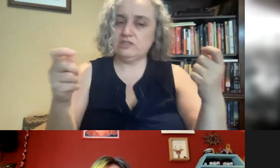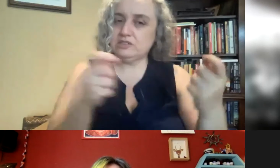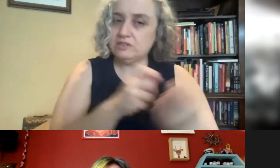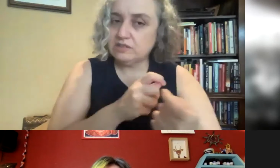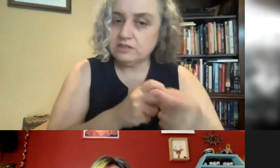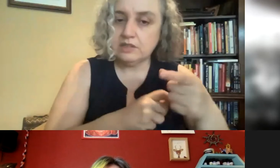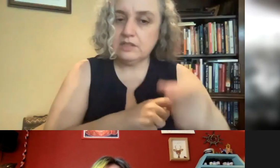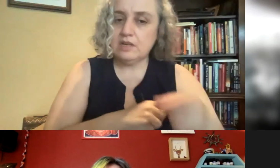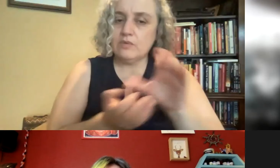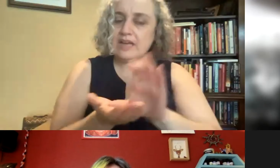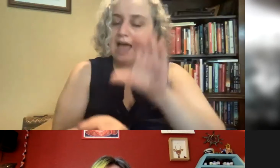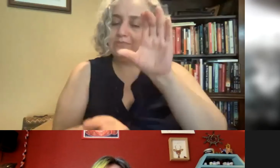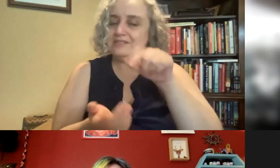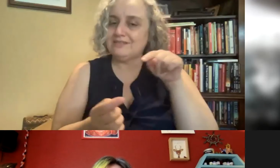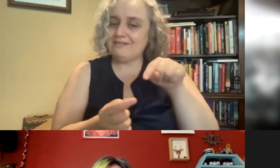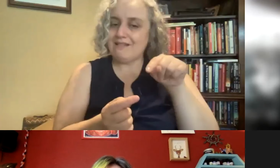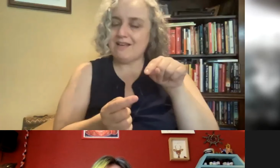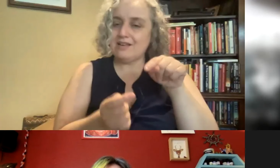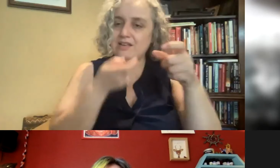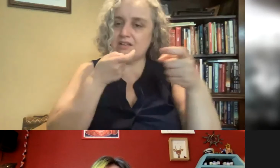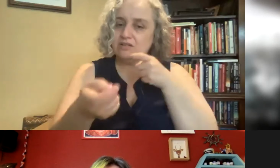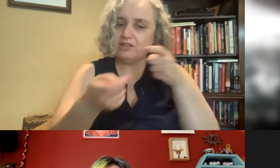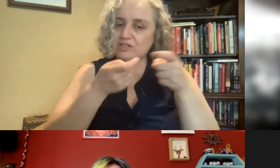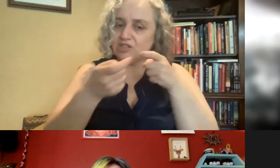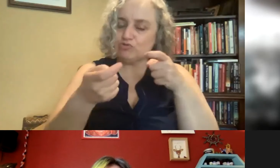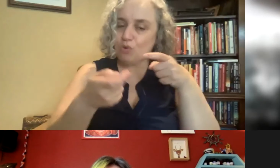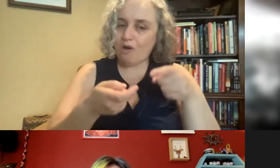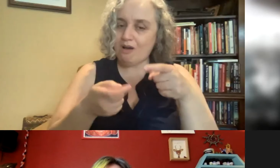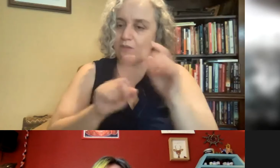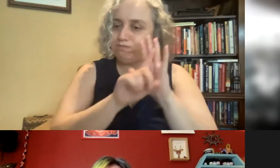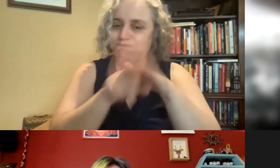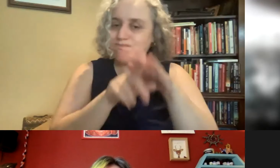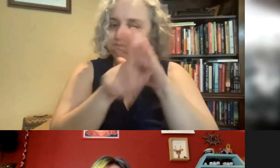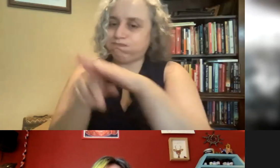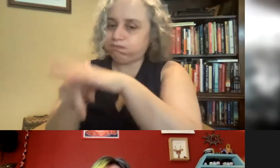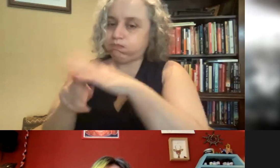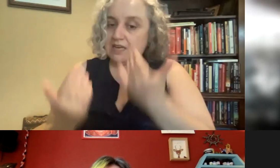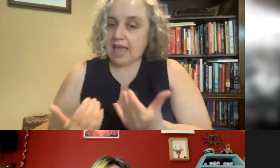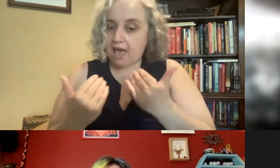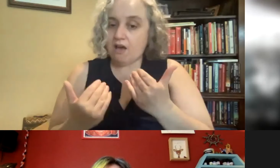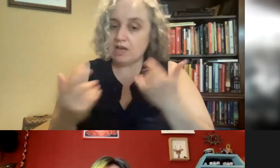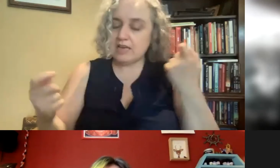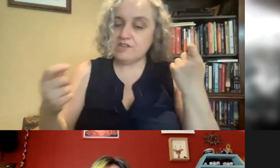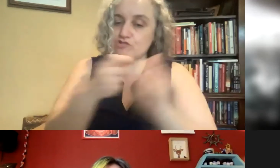capitalism doesn't have that greater hold, where it isn't that profit